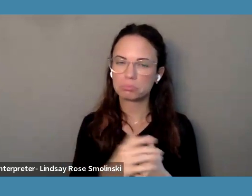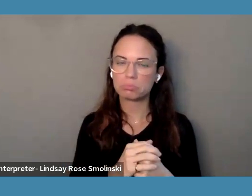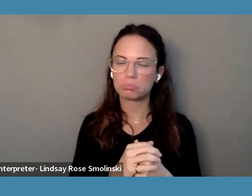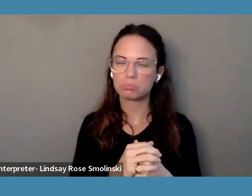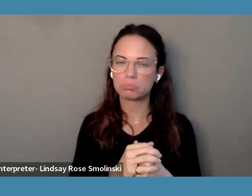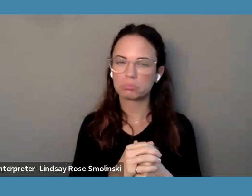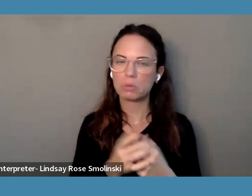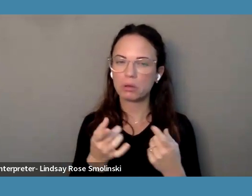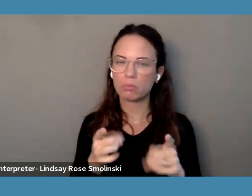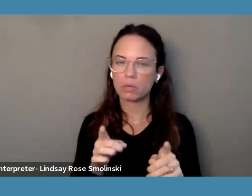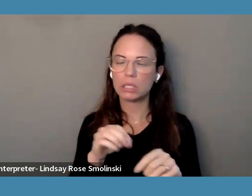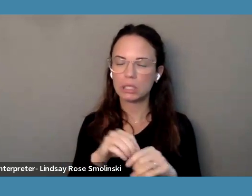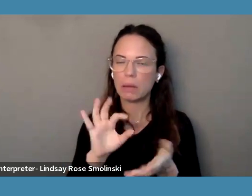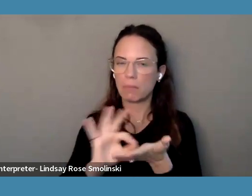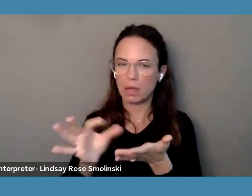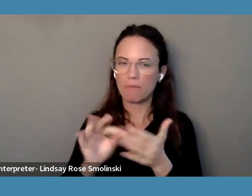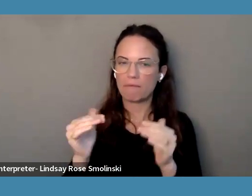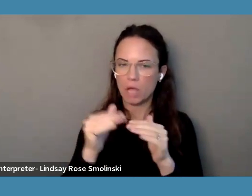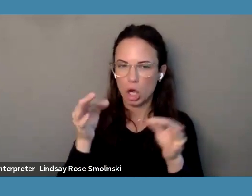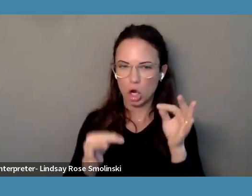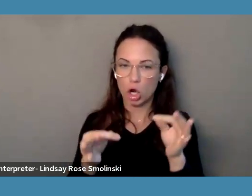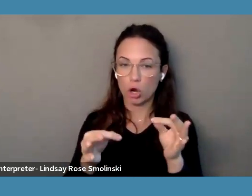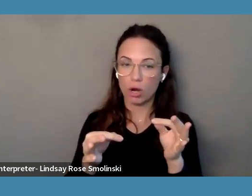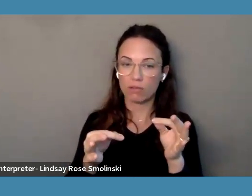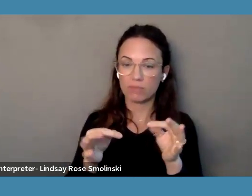in Medicaid fair hearings that continuances may be needed